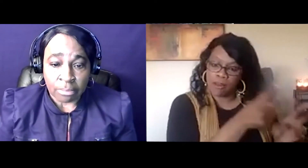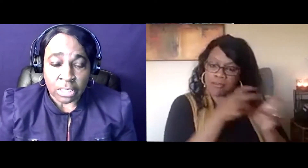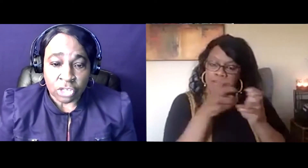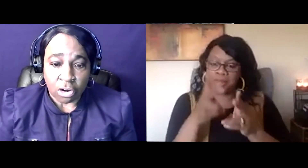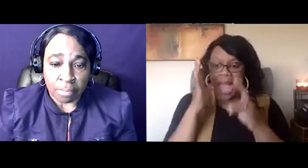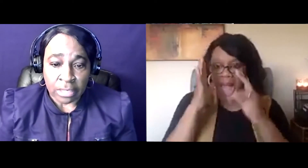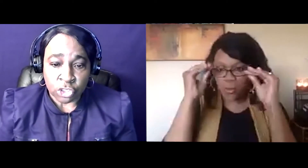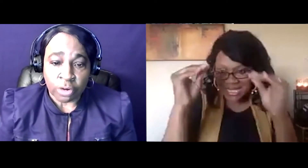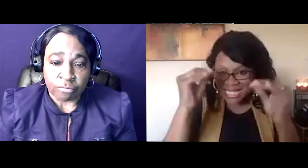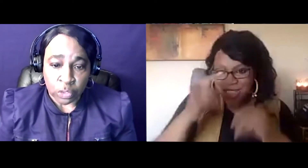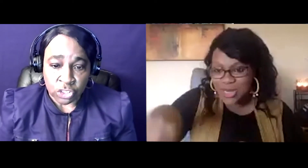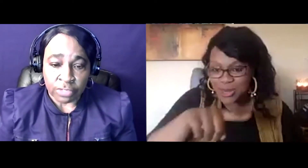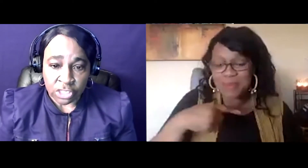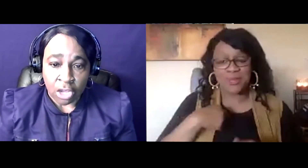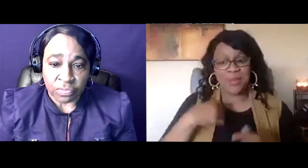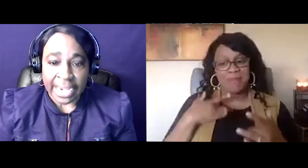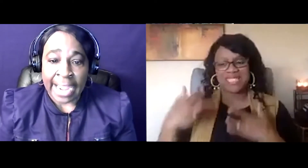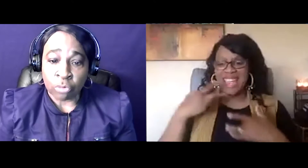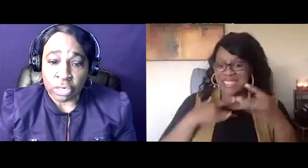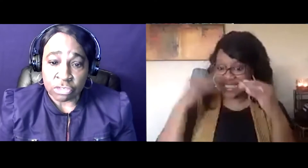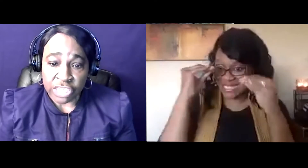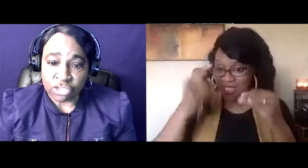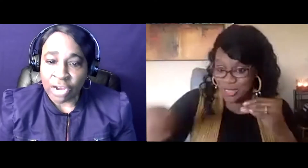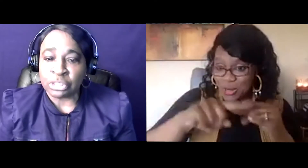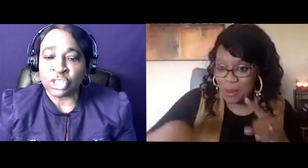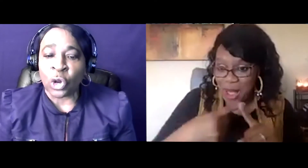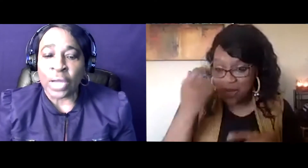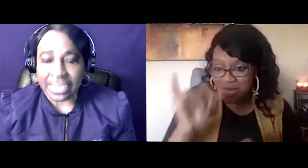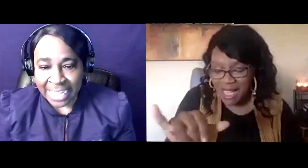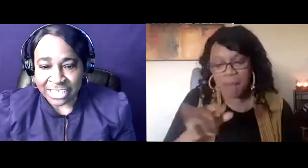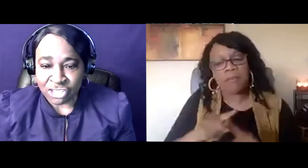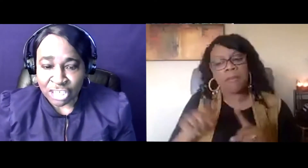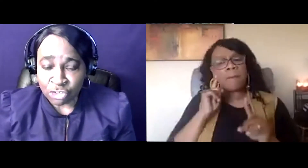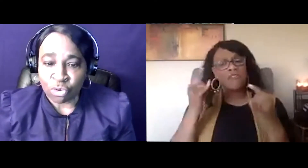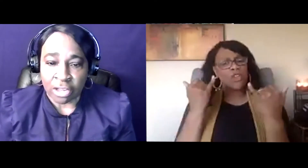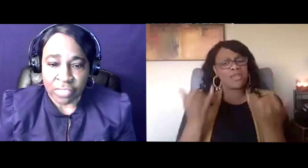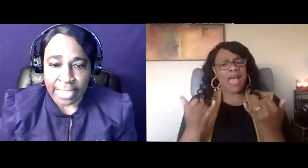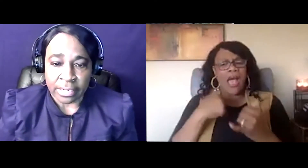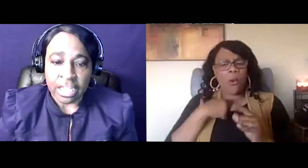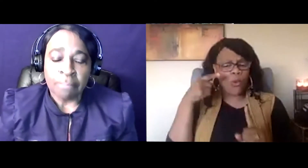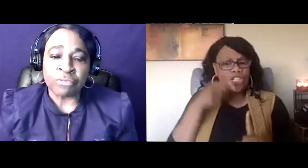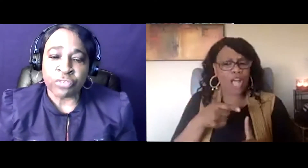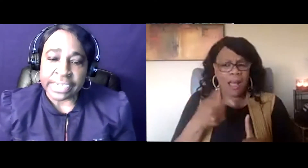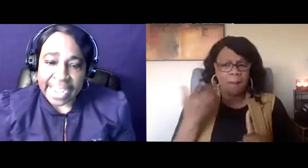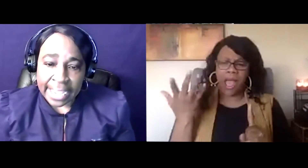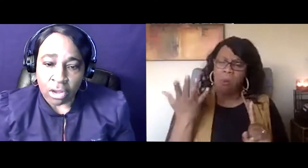I'm going to talk about a short verse of the song that I'm going to teach you. I'm so excited to teach you all that. But for now